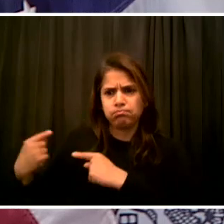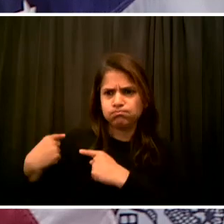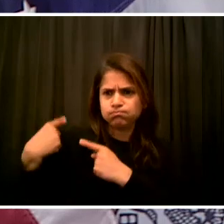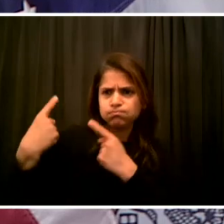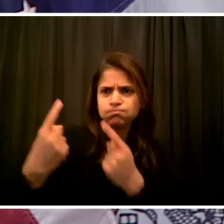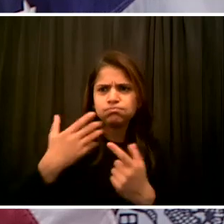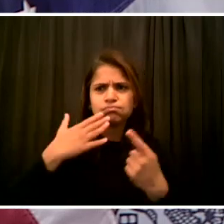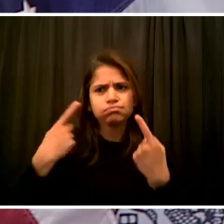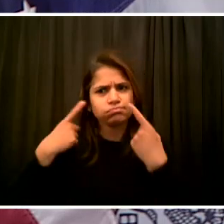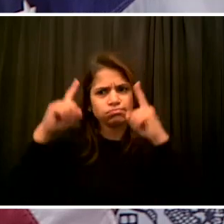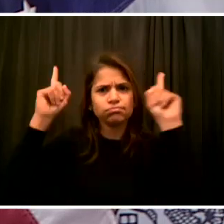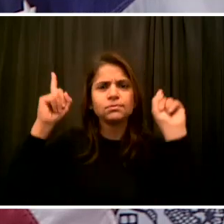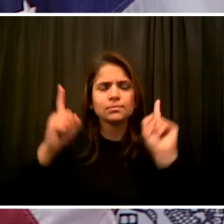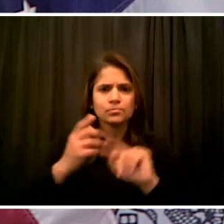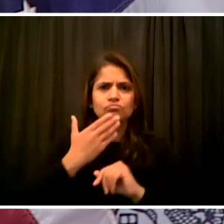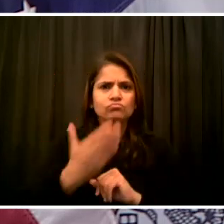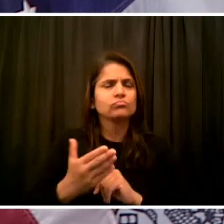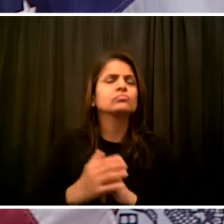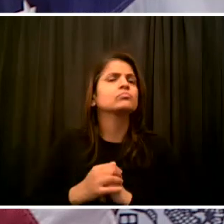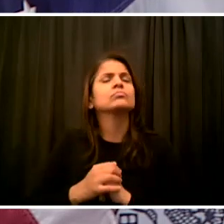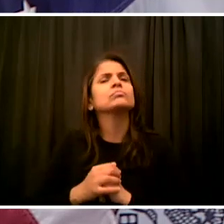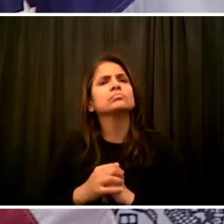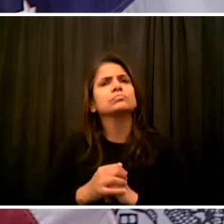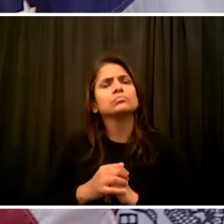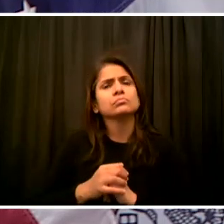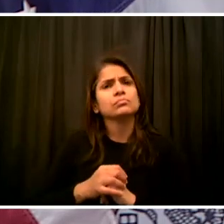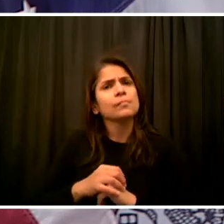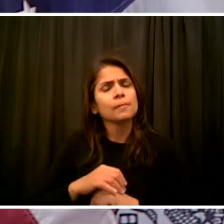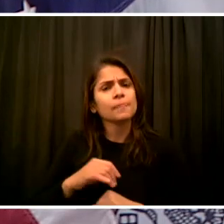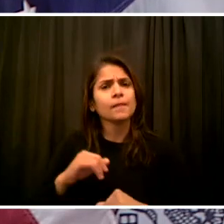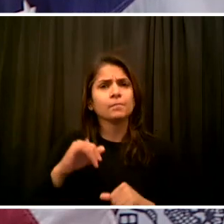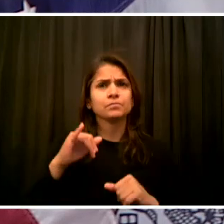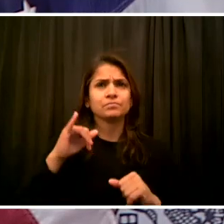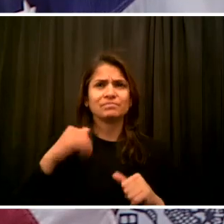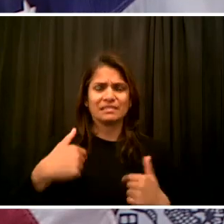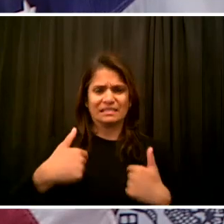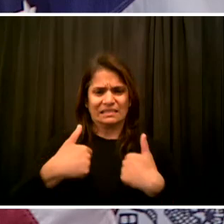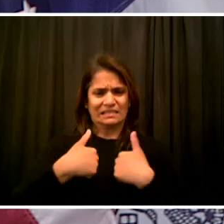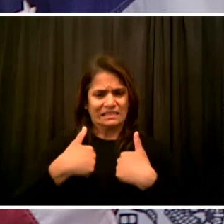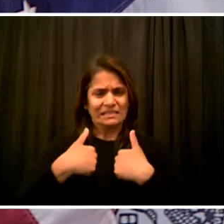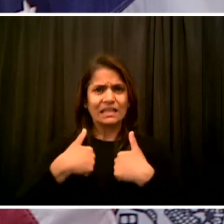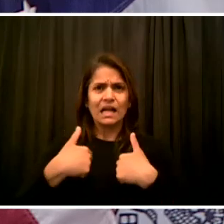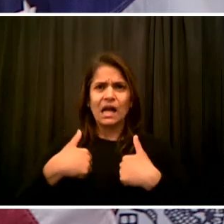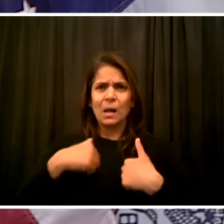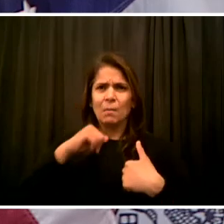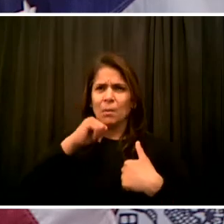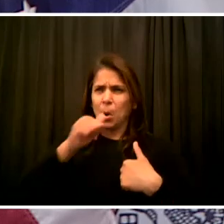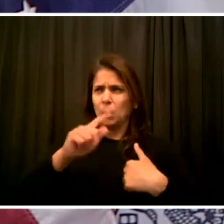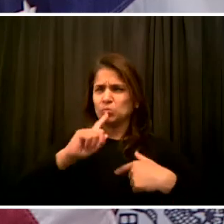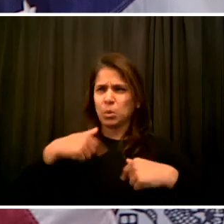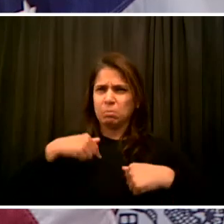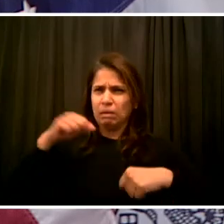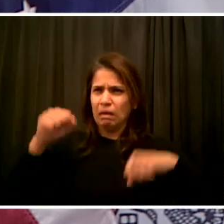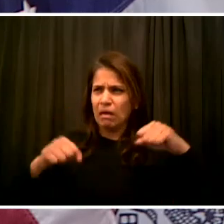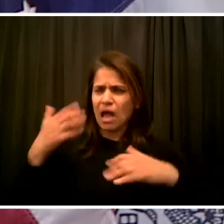THESE REA INITIATIVES THAT REALLY DO RWOK. I WANT TO ALWAYS TELL YOU WHEN I'M CETARIN OF SOMETHING AND WHEN I AM NOT. I DON'T KNOW